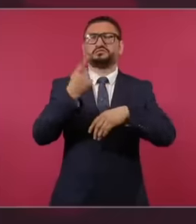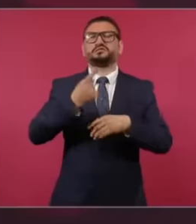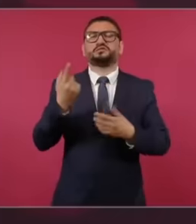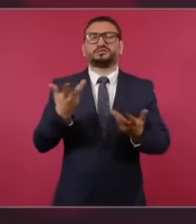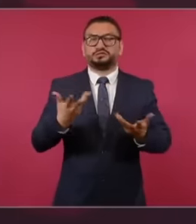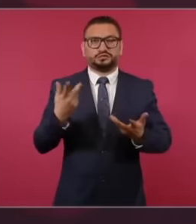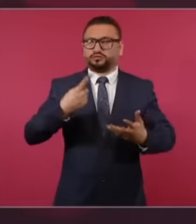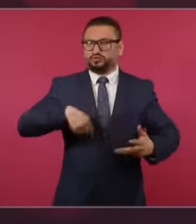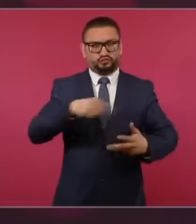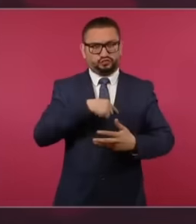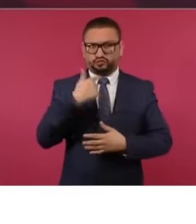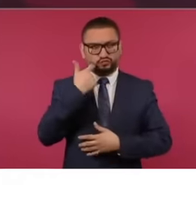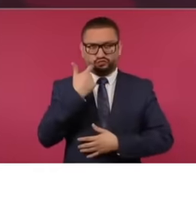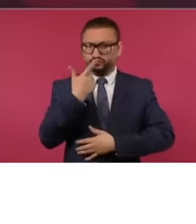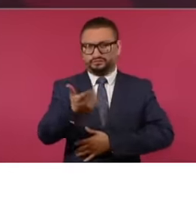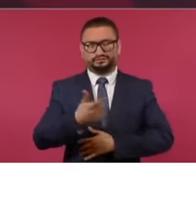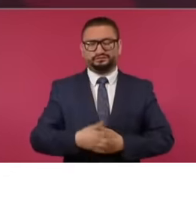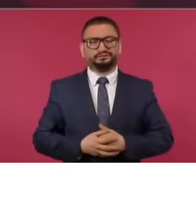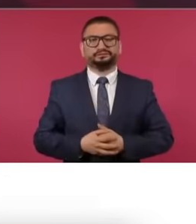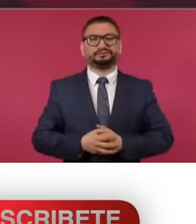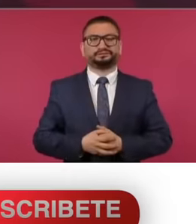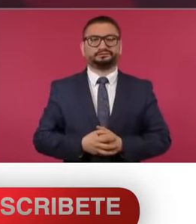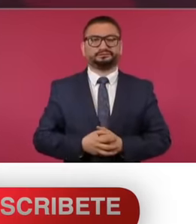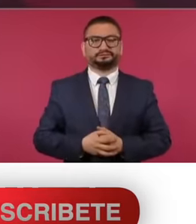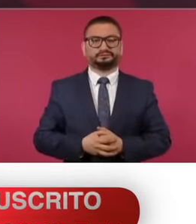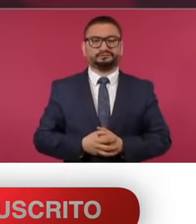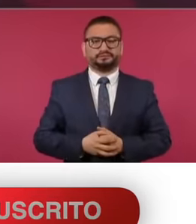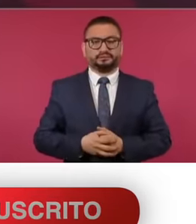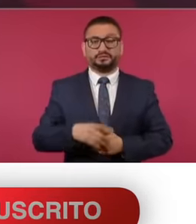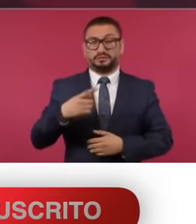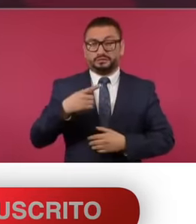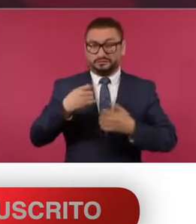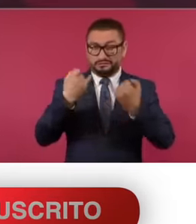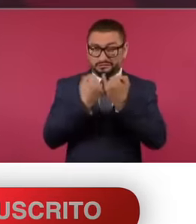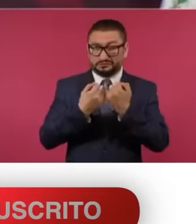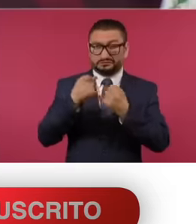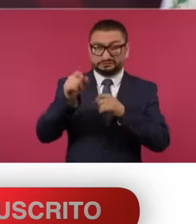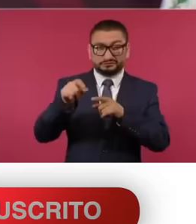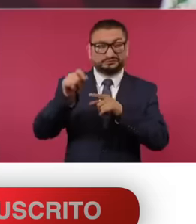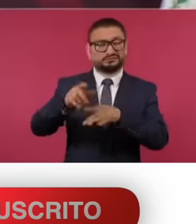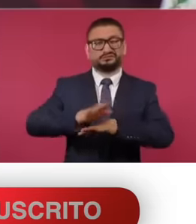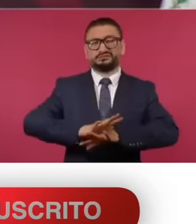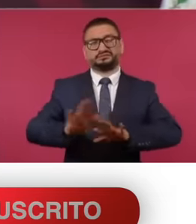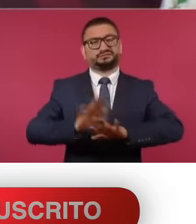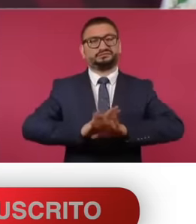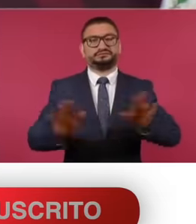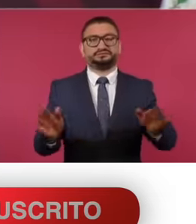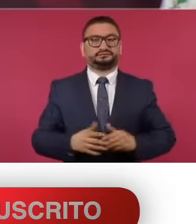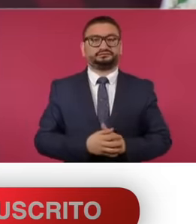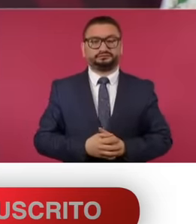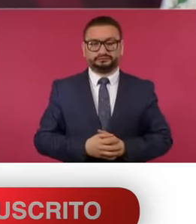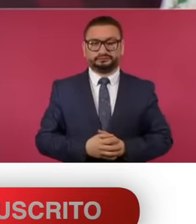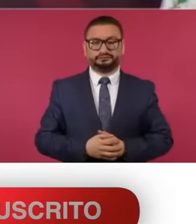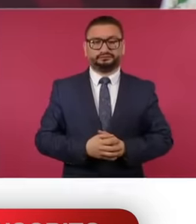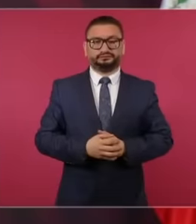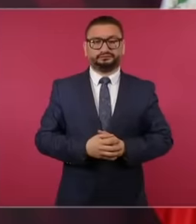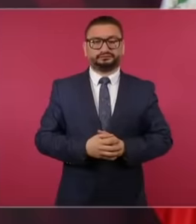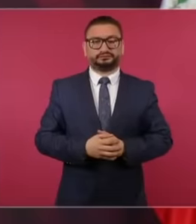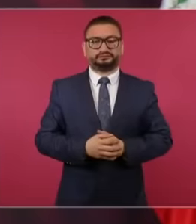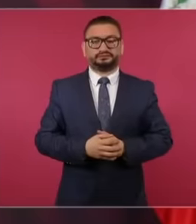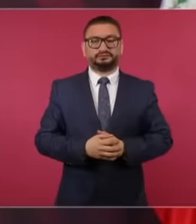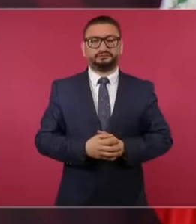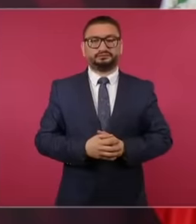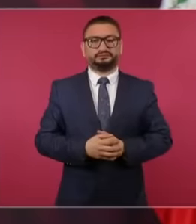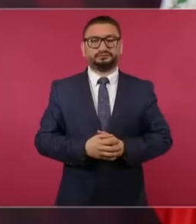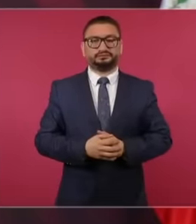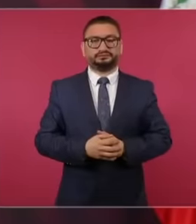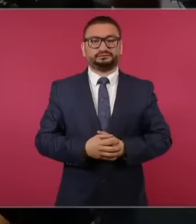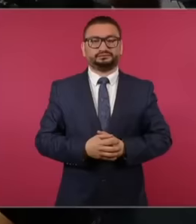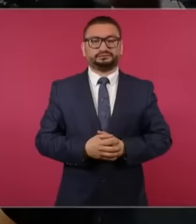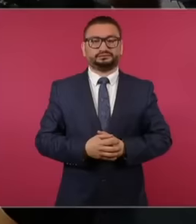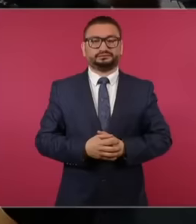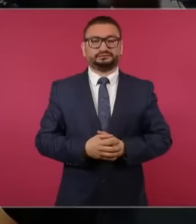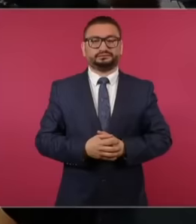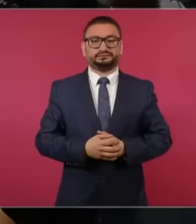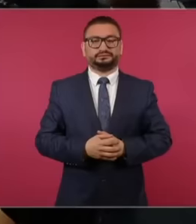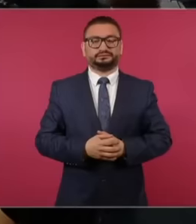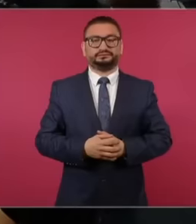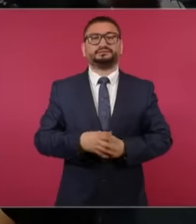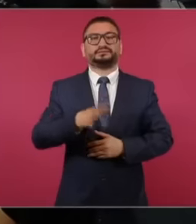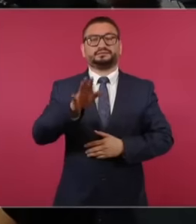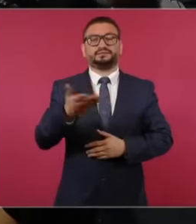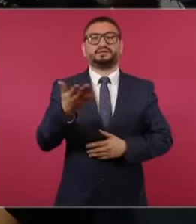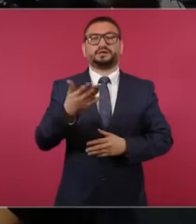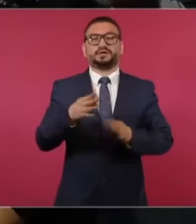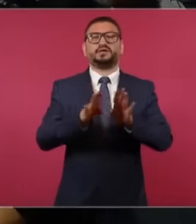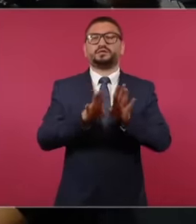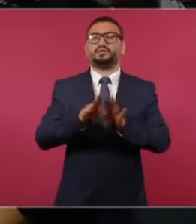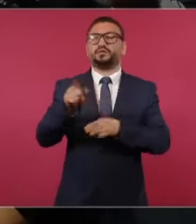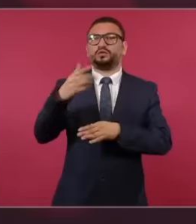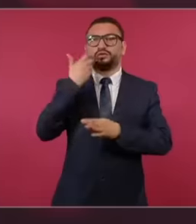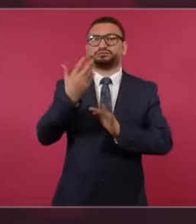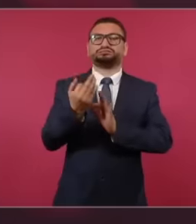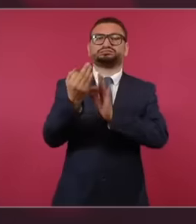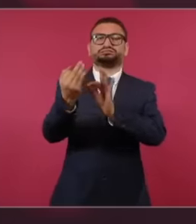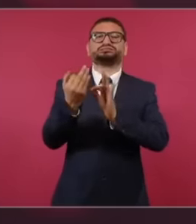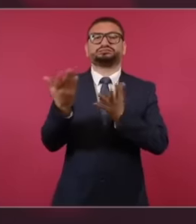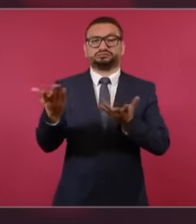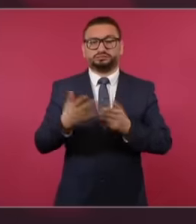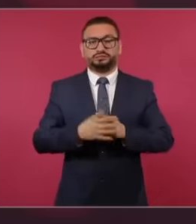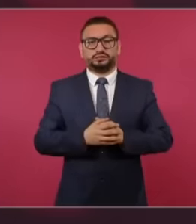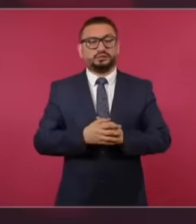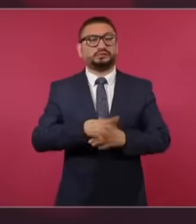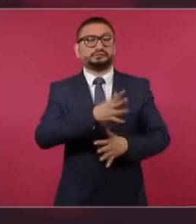We wanted to enter into compromises to see what you want, how we understand each other